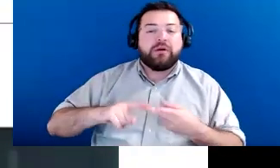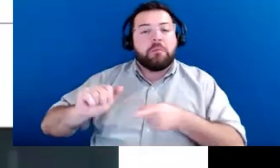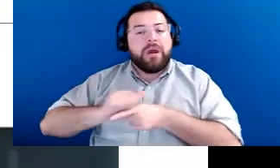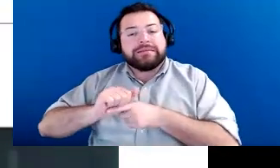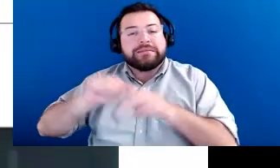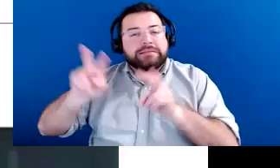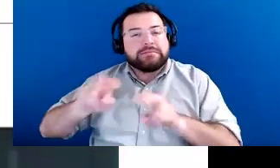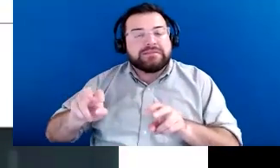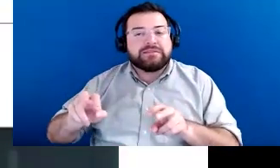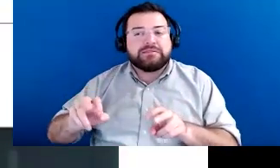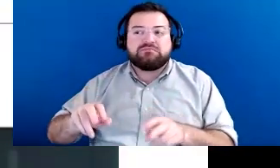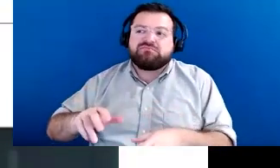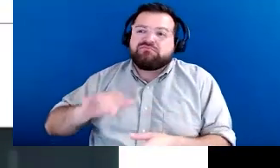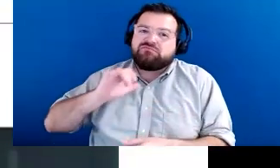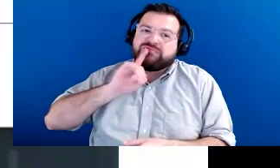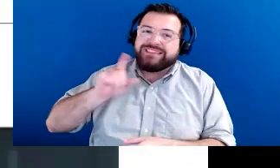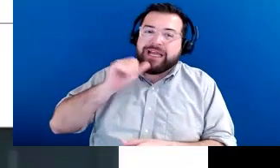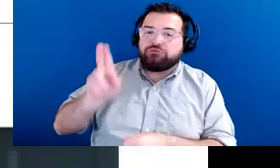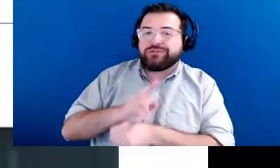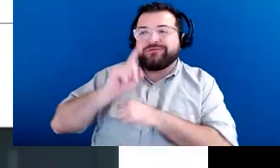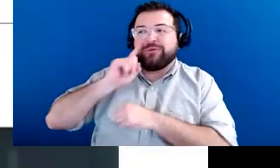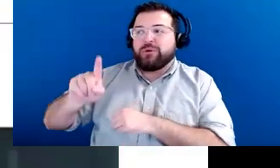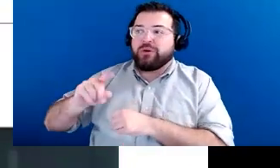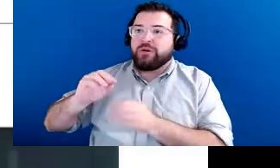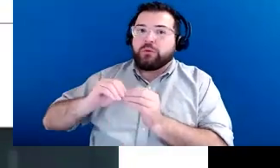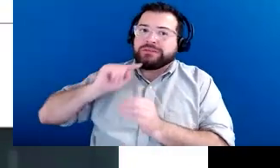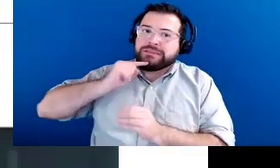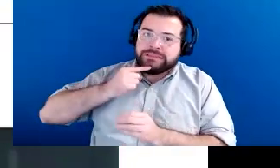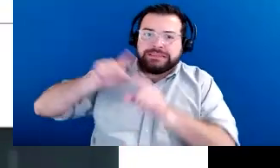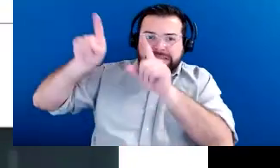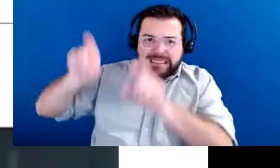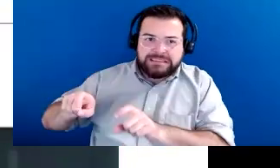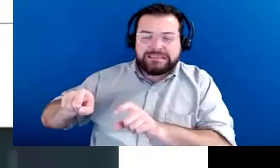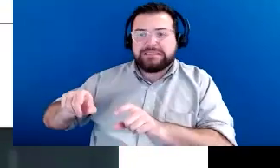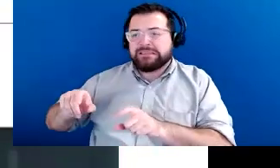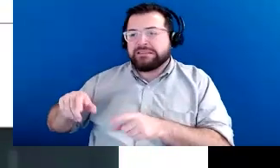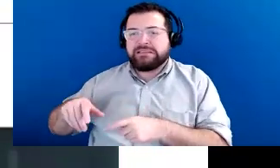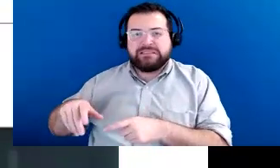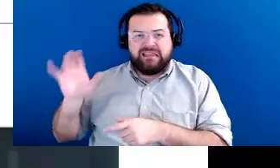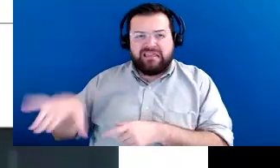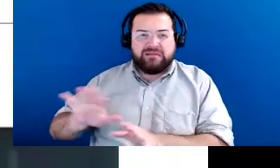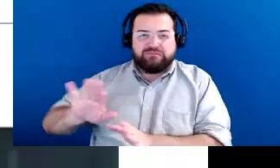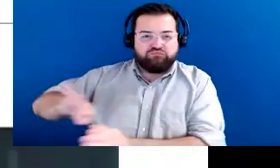And not necessarily for a larger assessment sort of quizzes or anything like that.